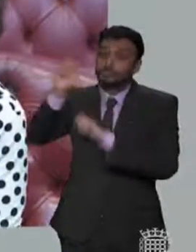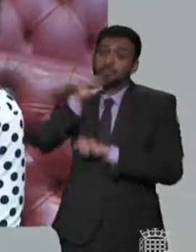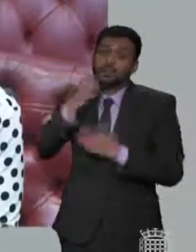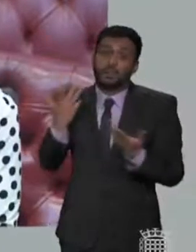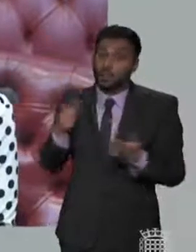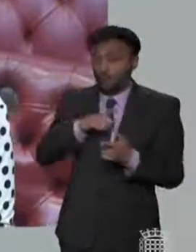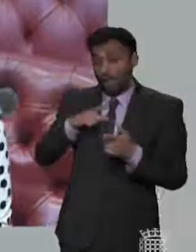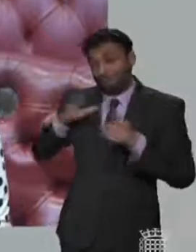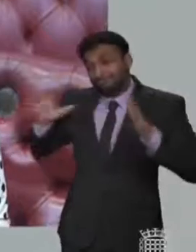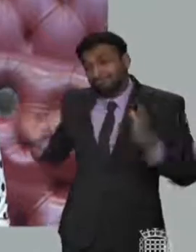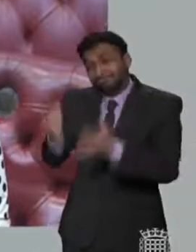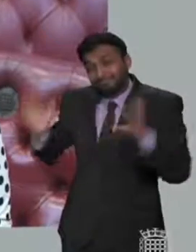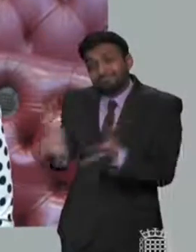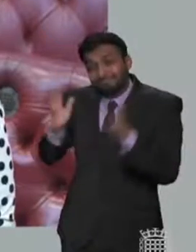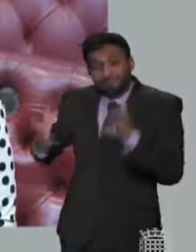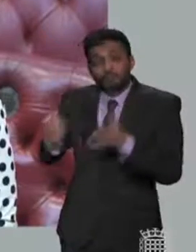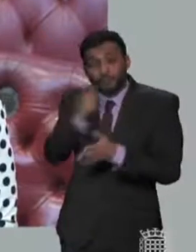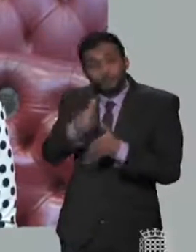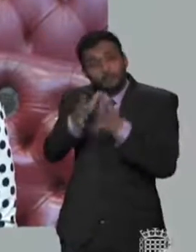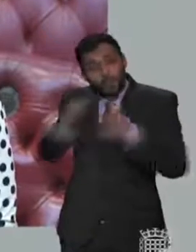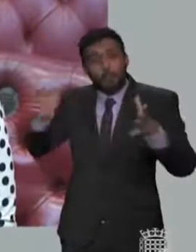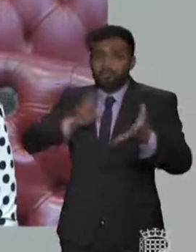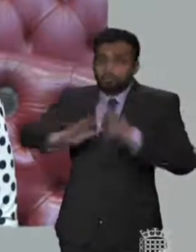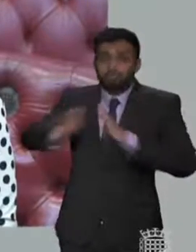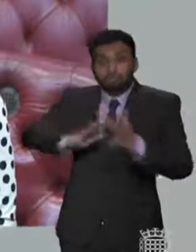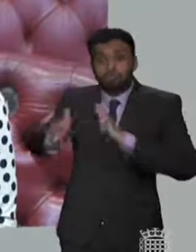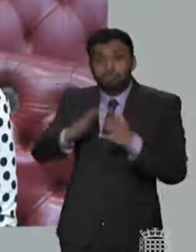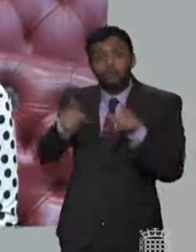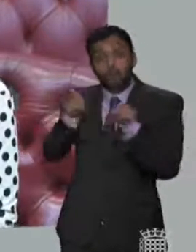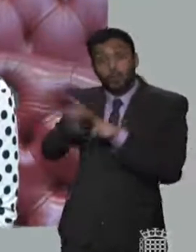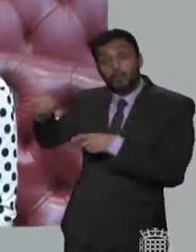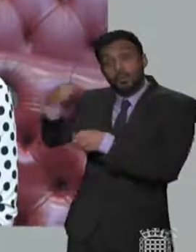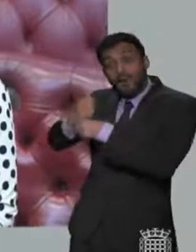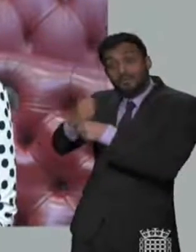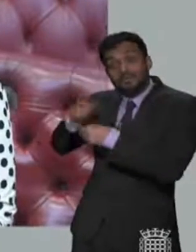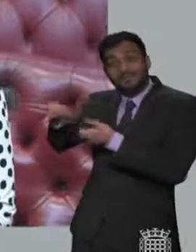require the secretary of state to report on how this is being done by the government and to take